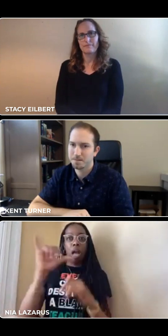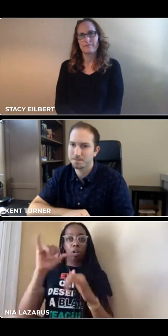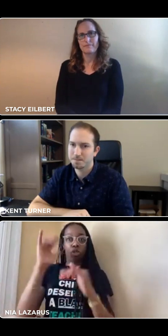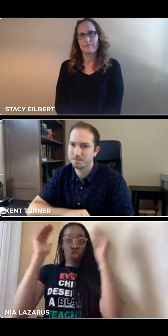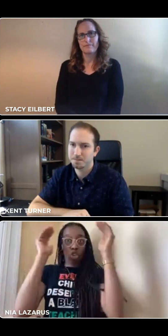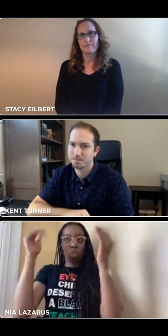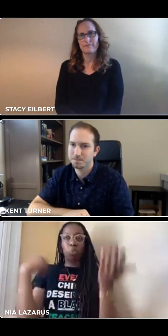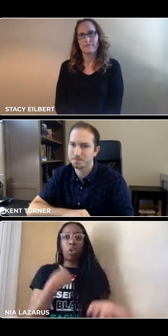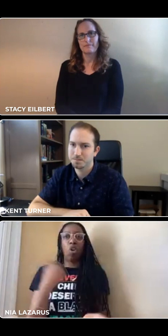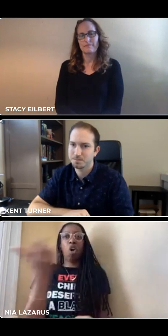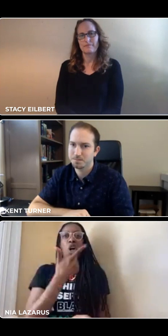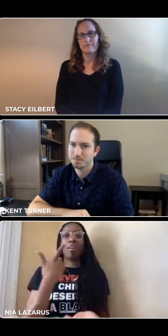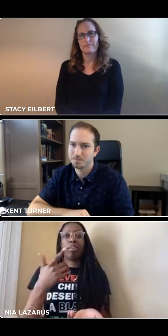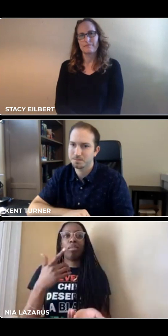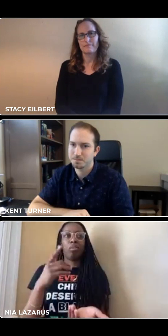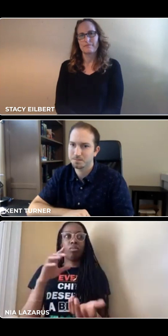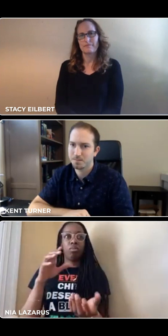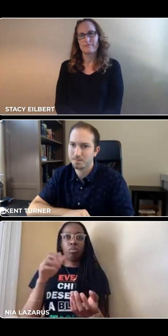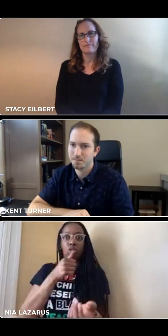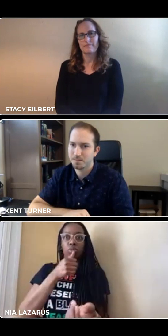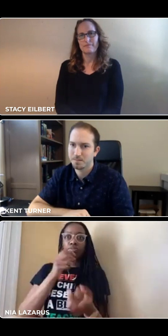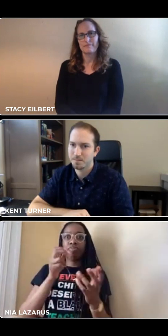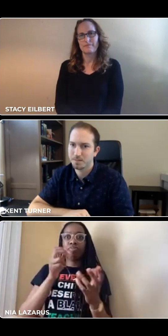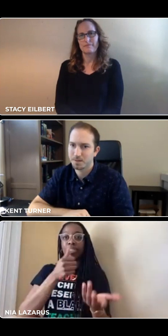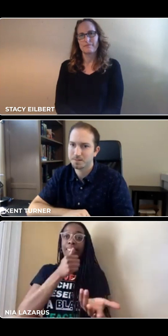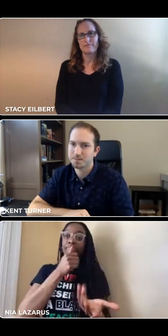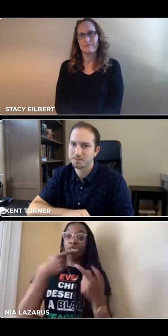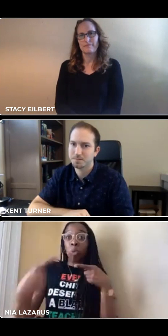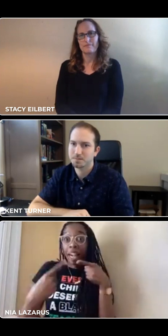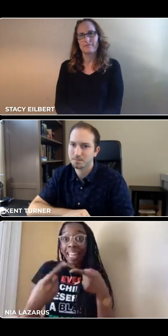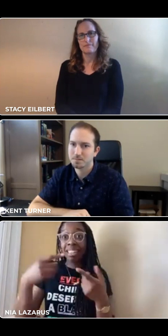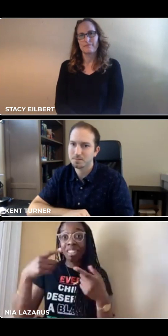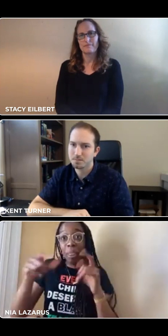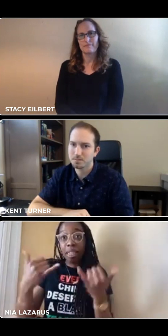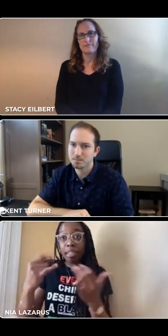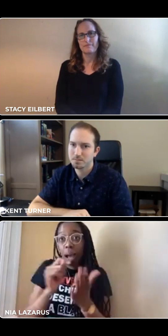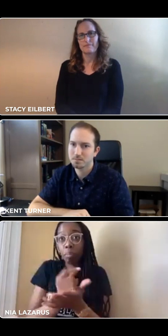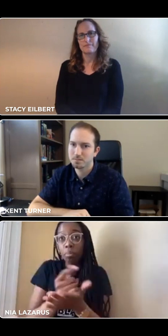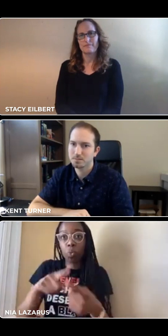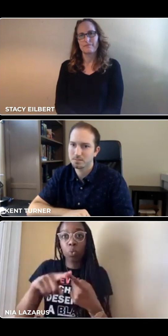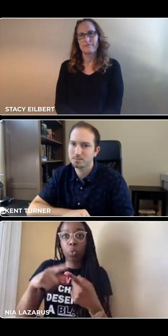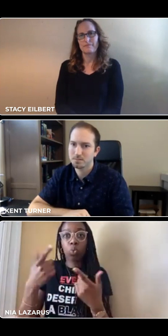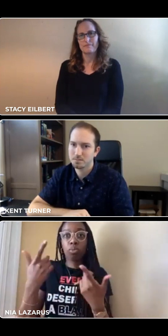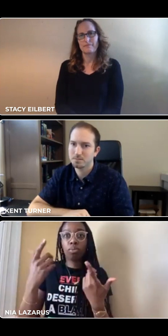But, even us, as adults, when we take ourselves into perspective, we're struggling.